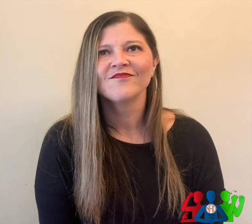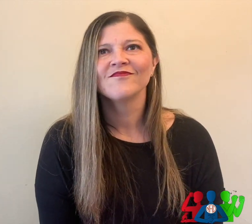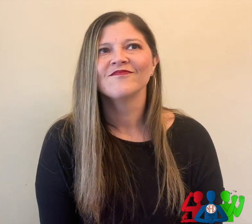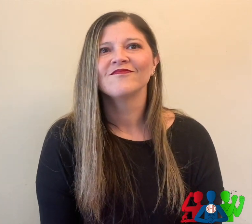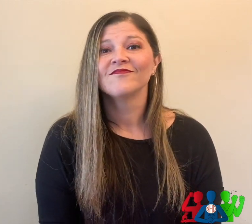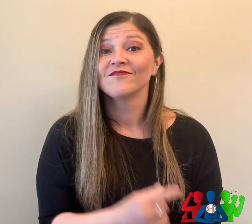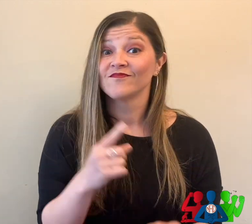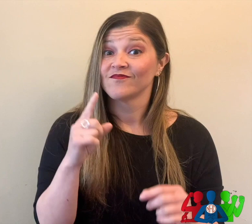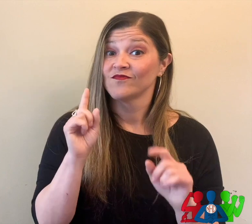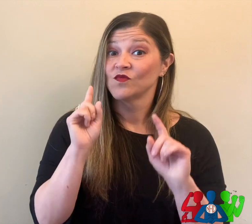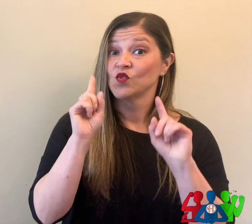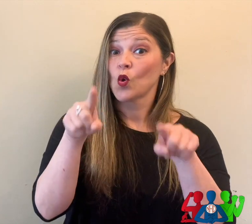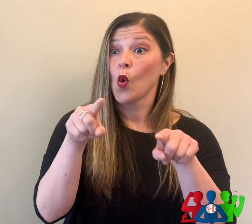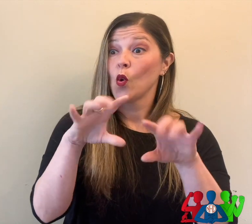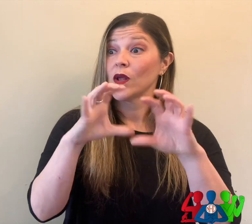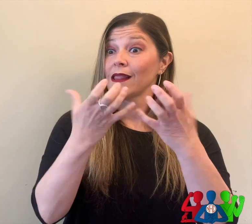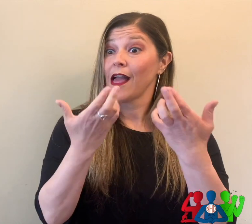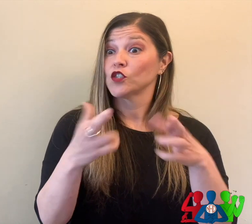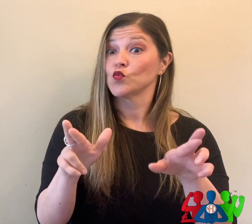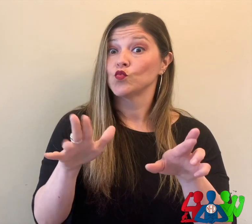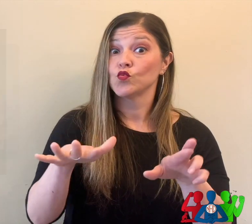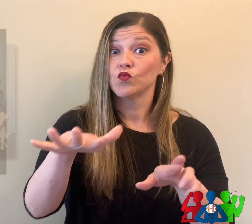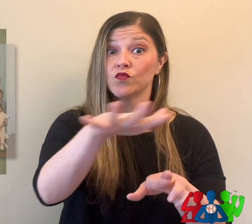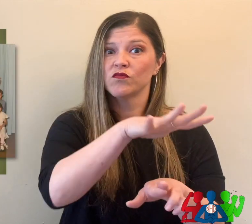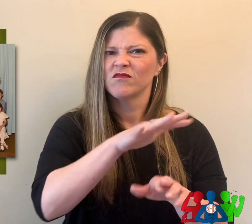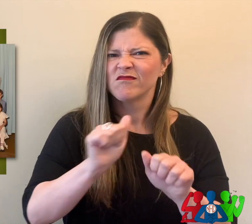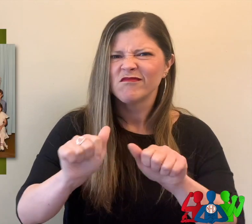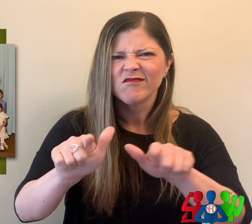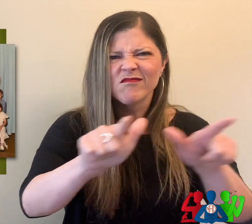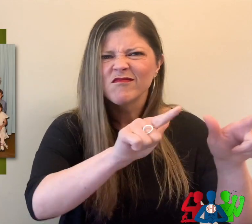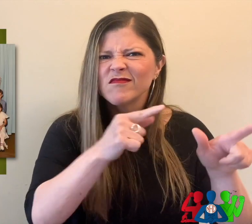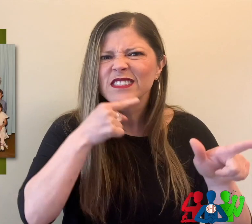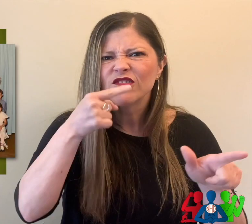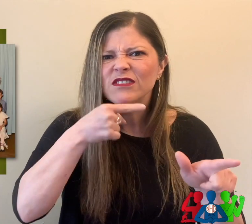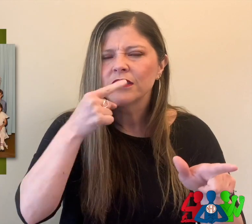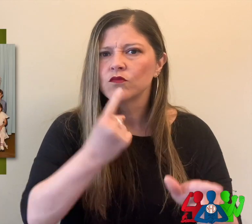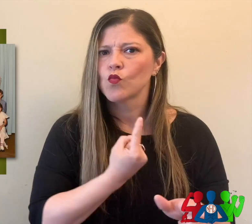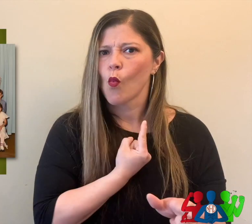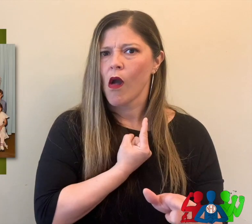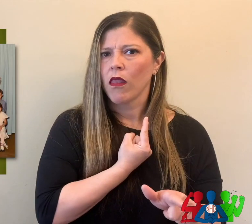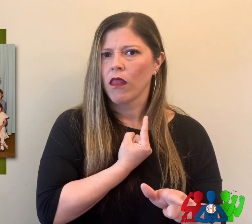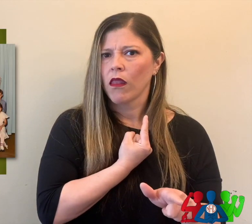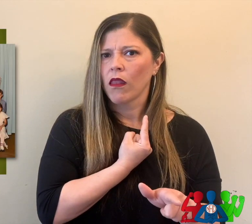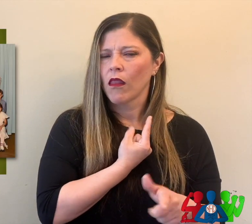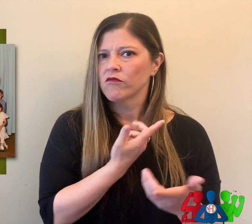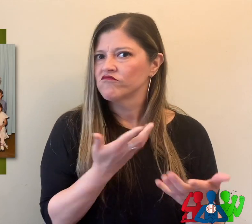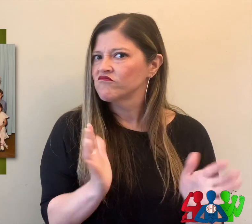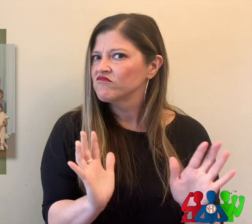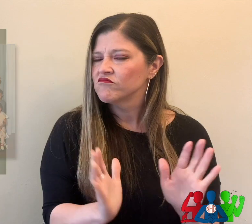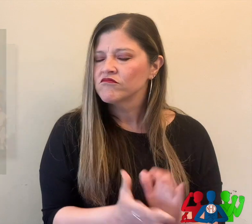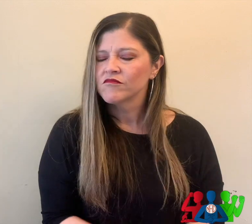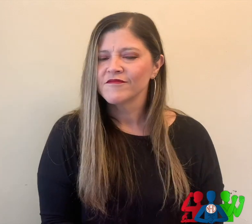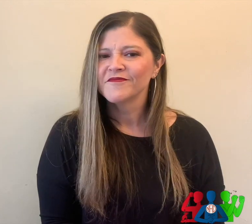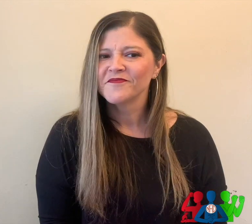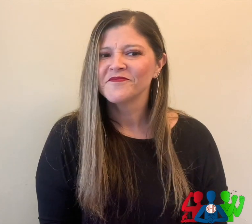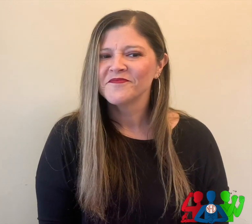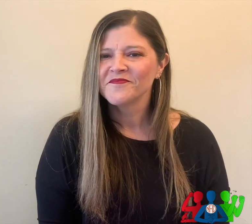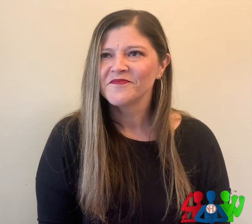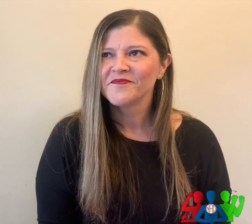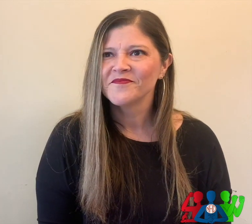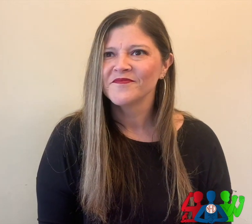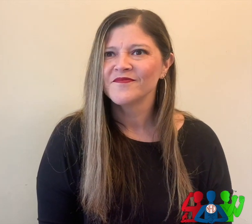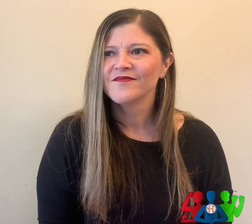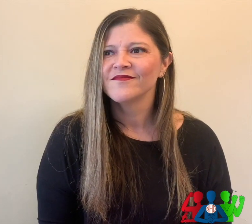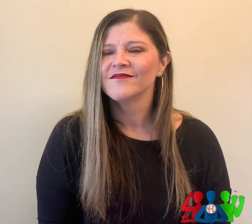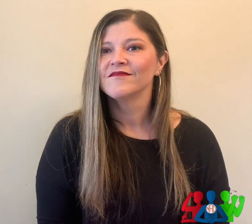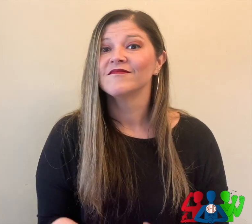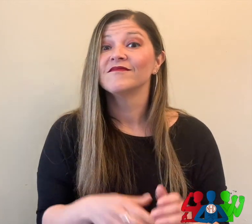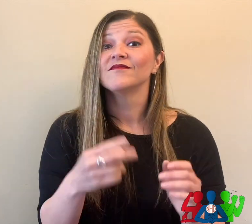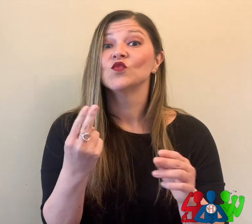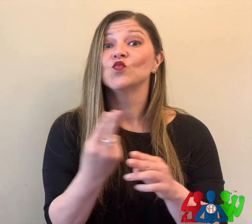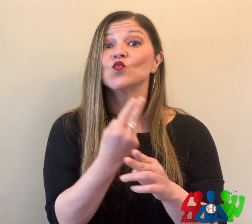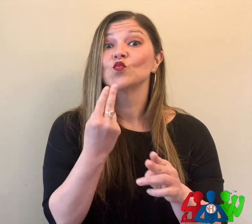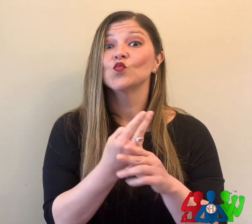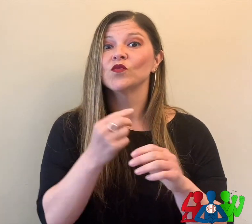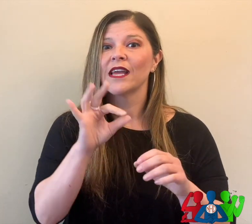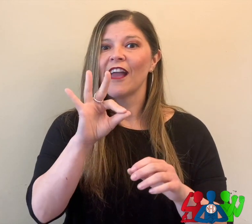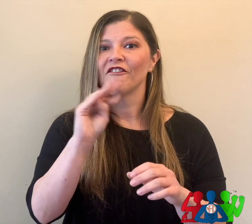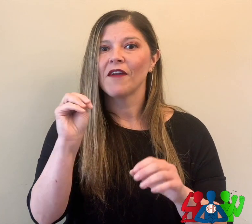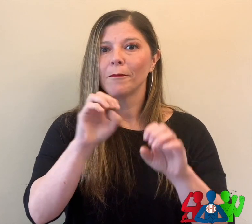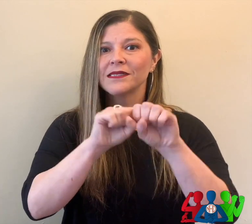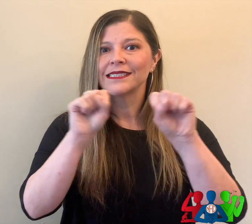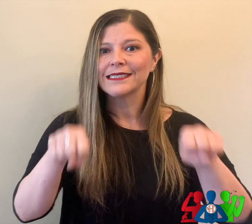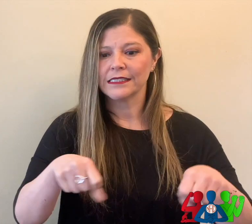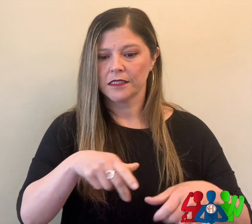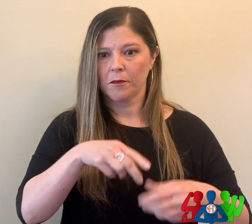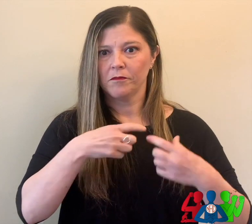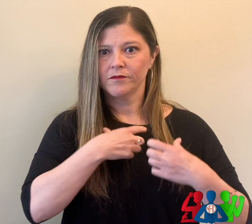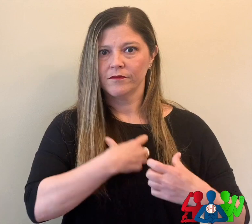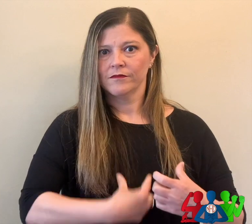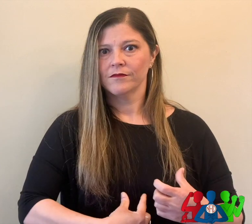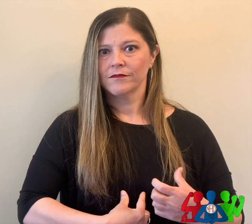and learned to speak English. In my classroom, all of my peers were hearing. I used an FM